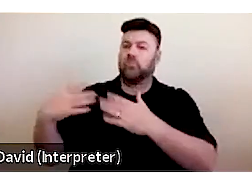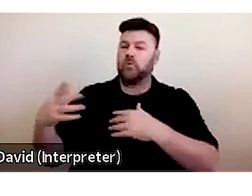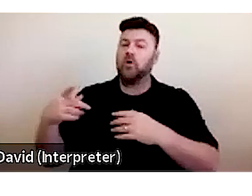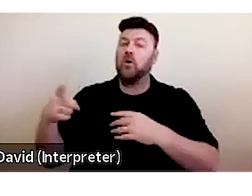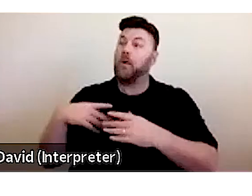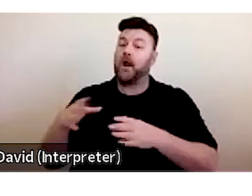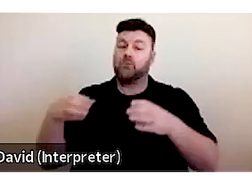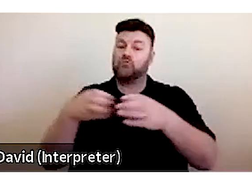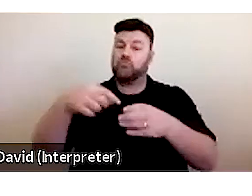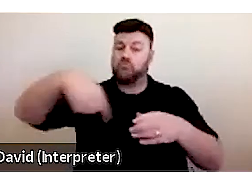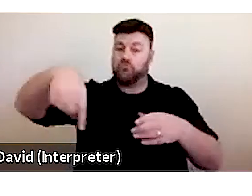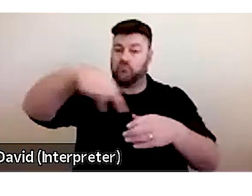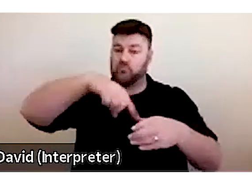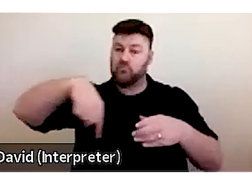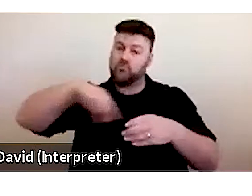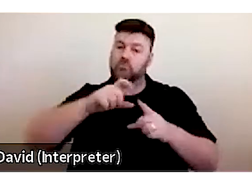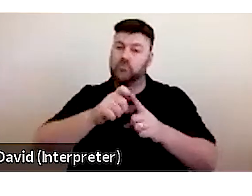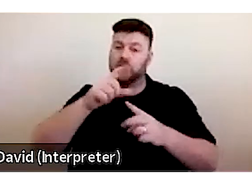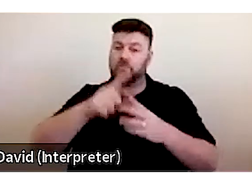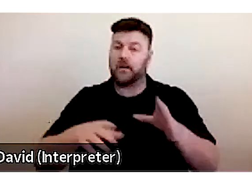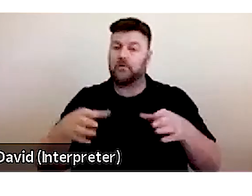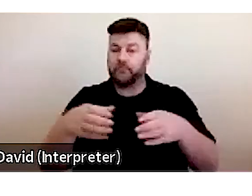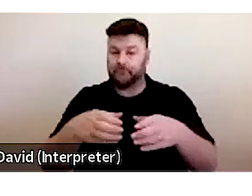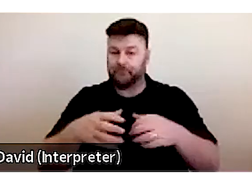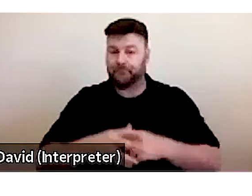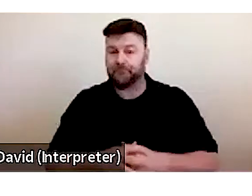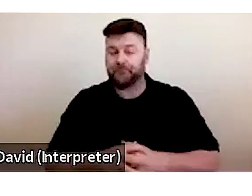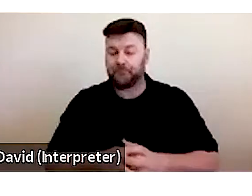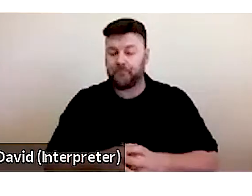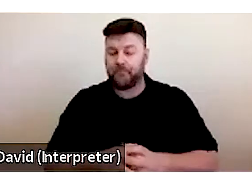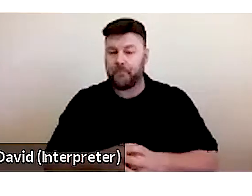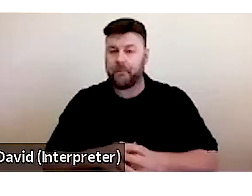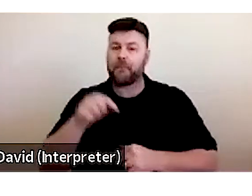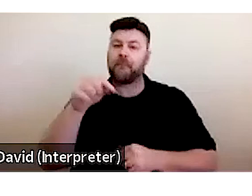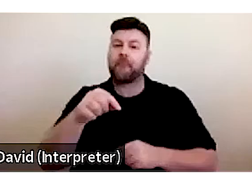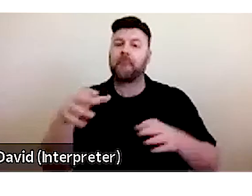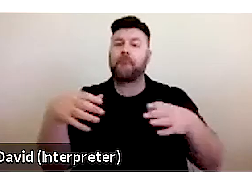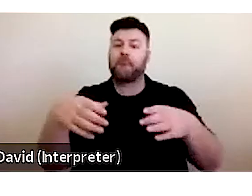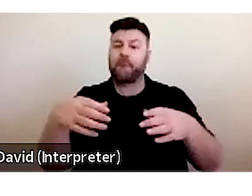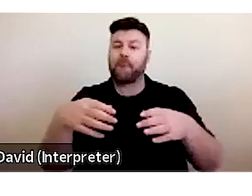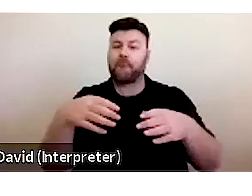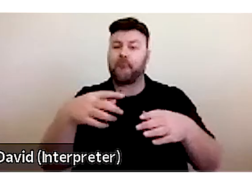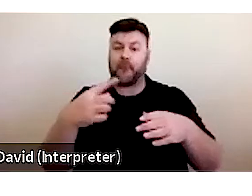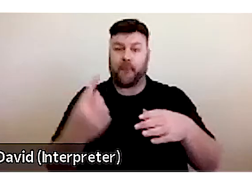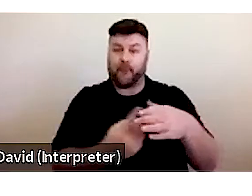We were an artist run initiative and everybody in the group was disabled.